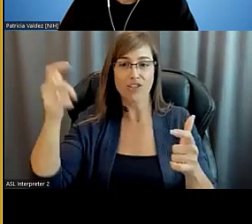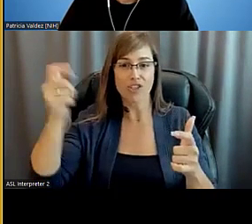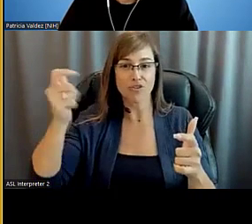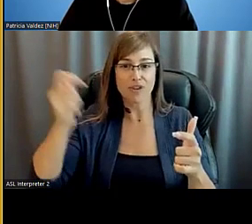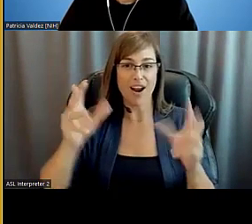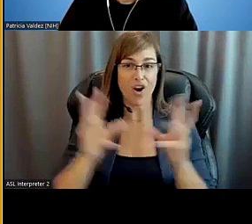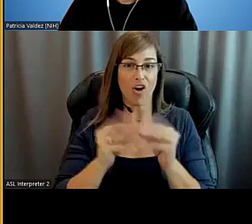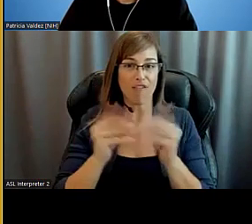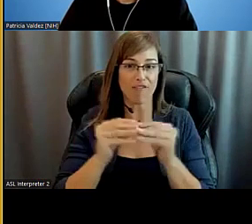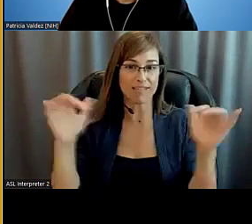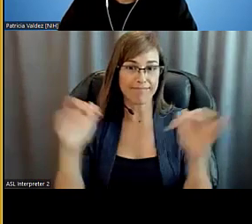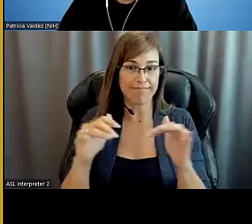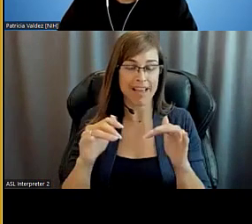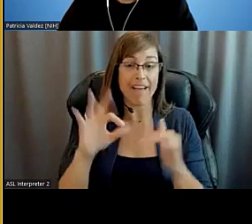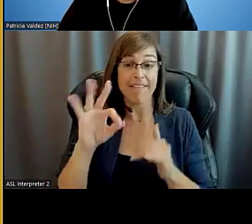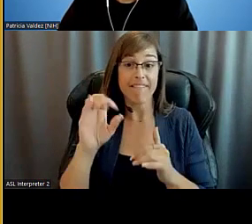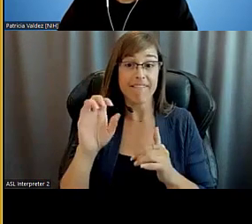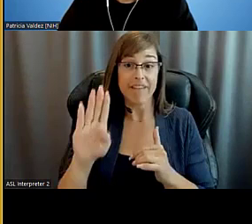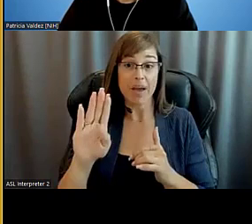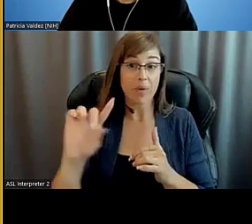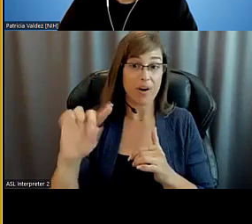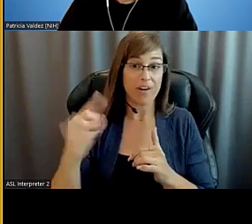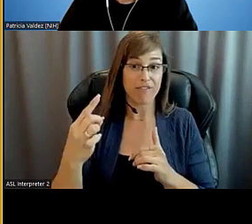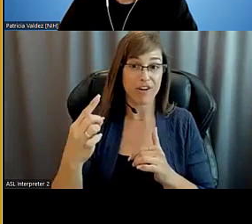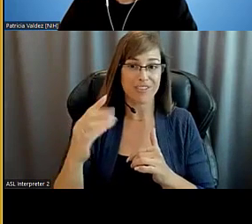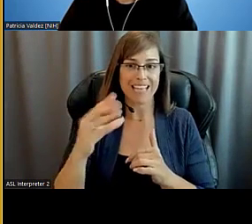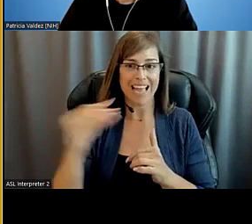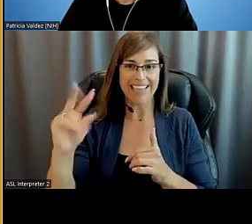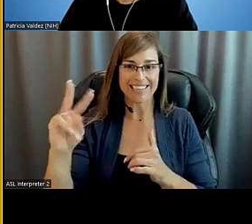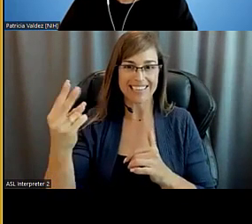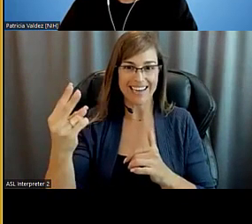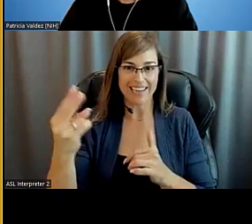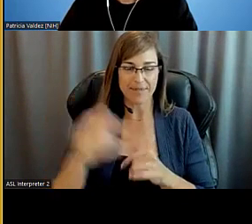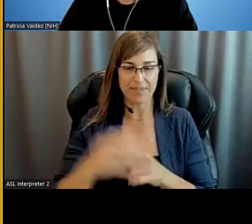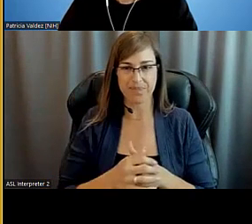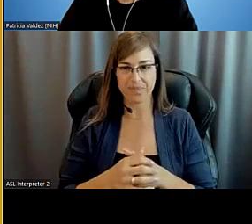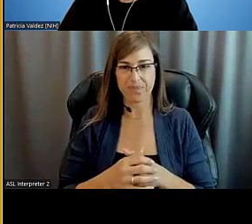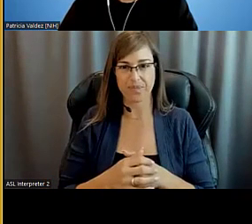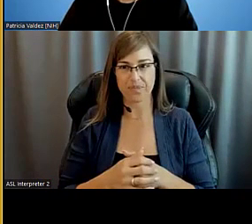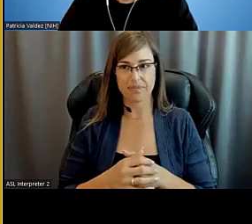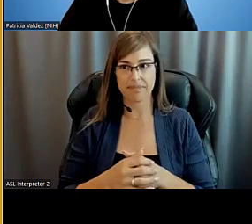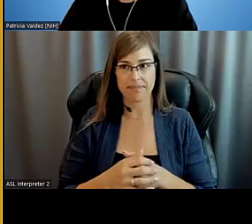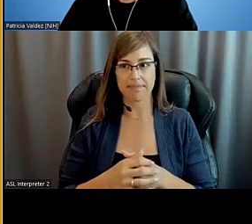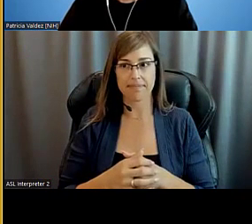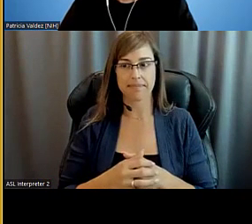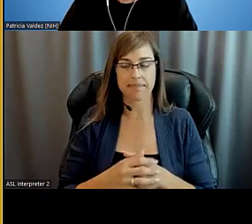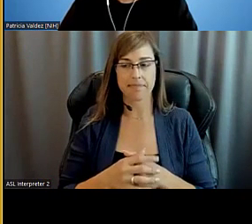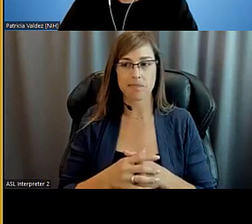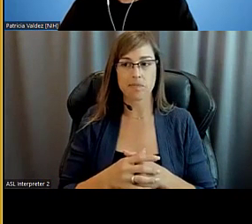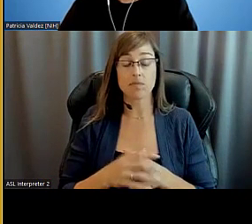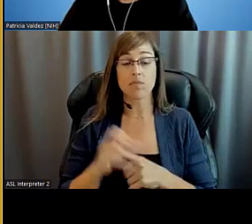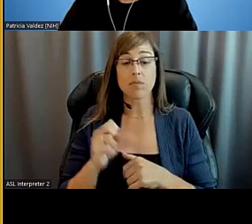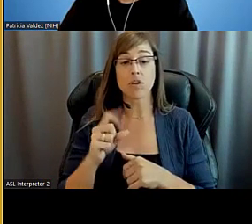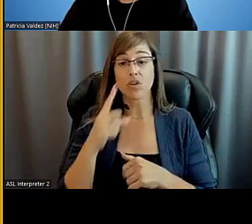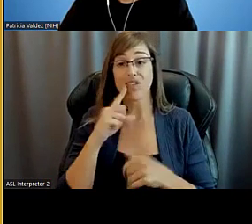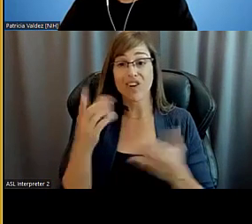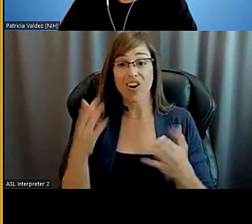that'll be February 1 and 2. Let's see. So in closing, thank you so much.